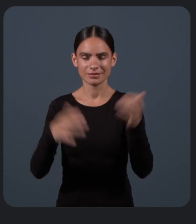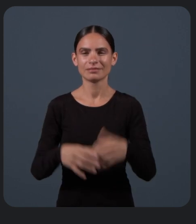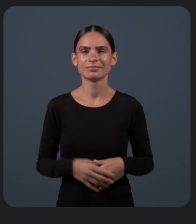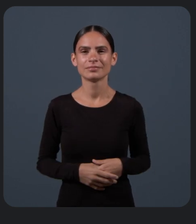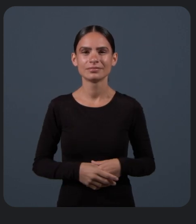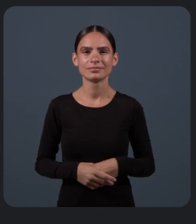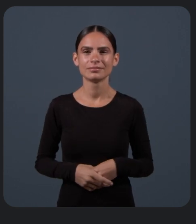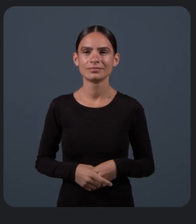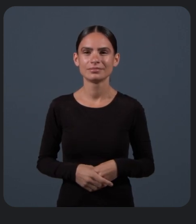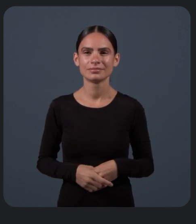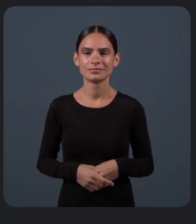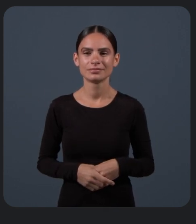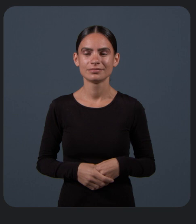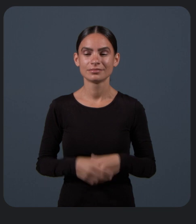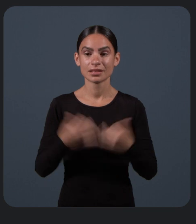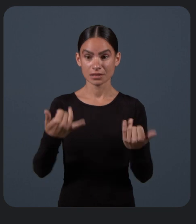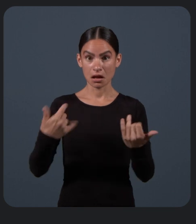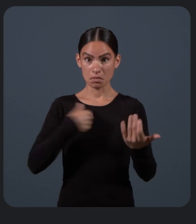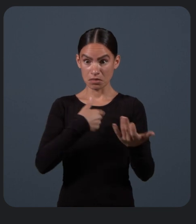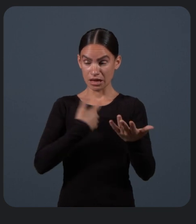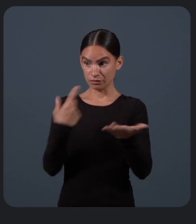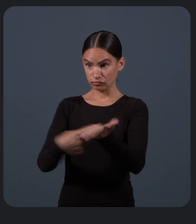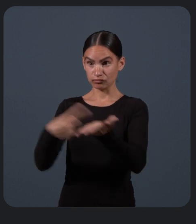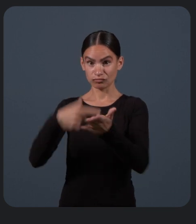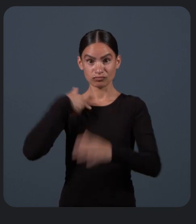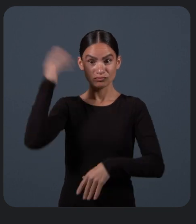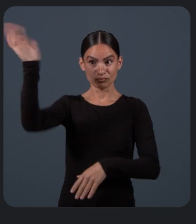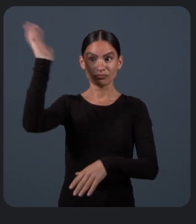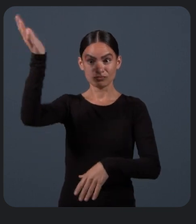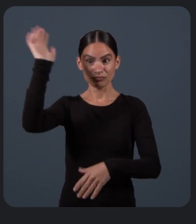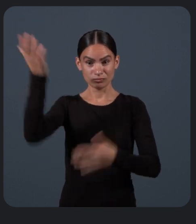And, as we talk to you, many of you have told us that Flutter is helping